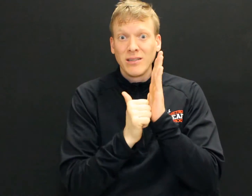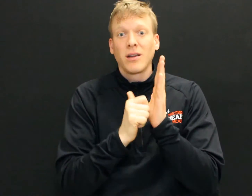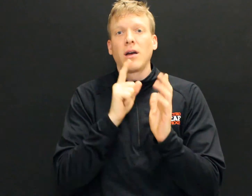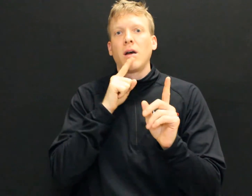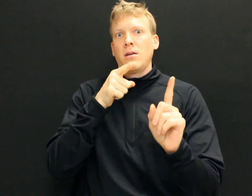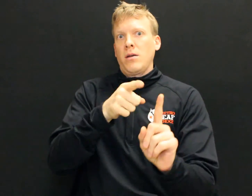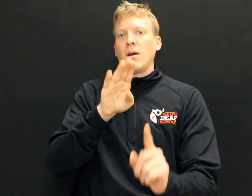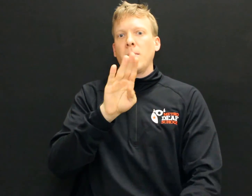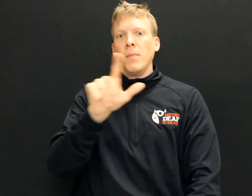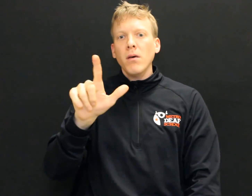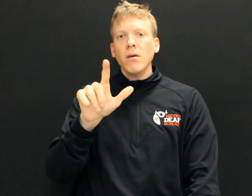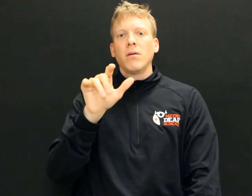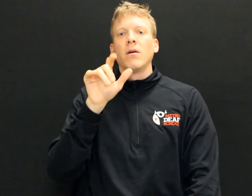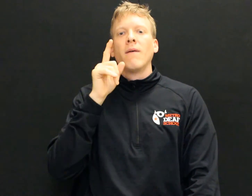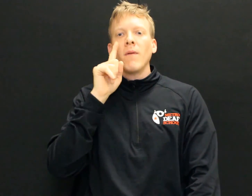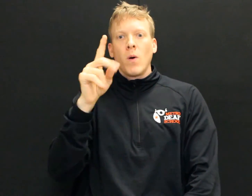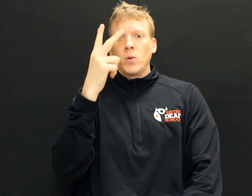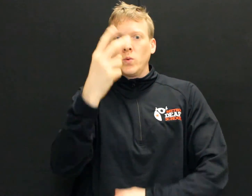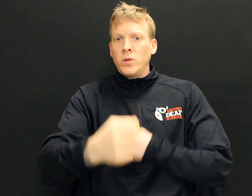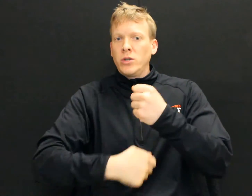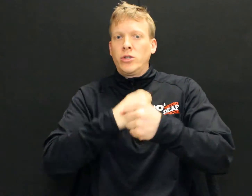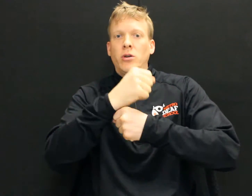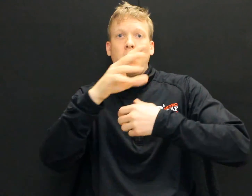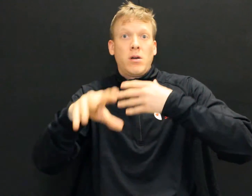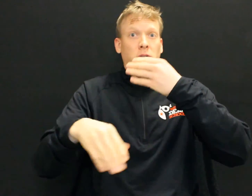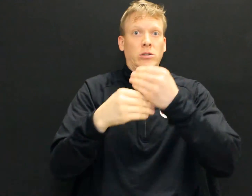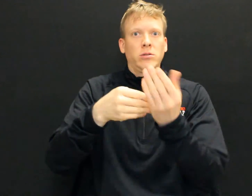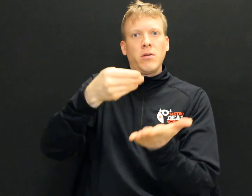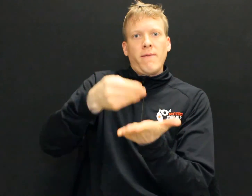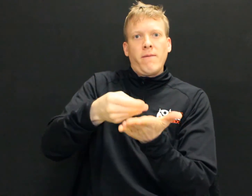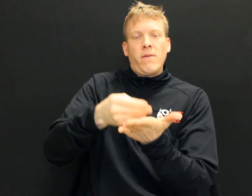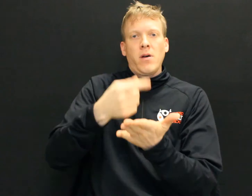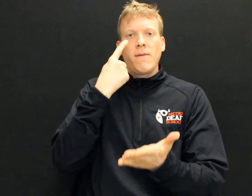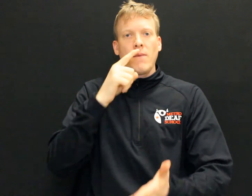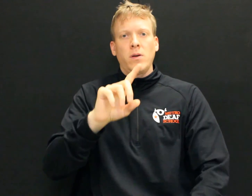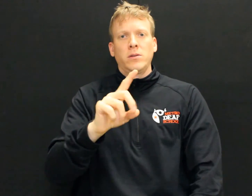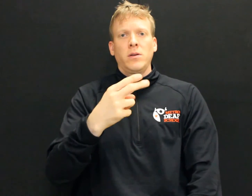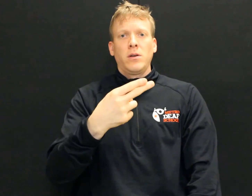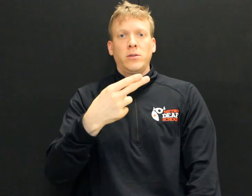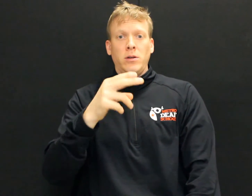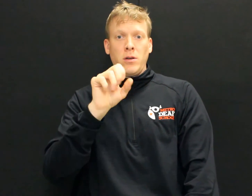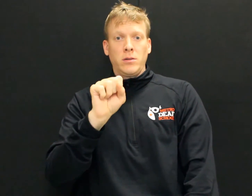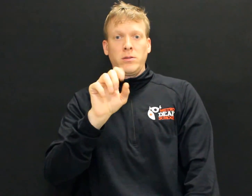a bill for 2 years of additional funds for DHHSD